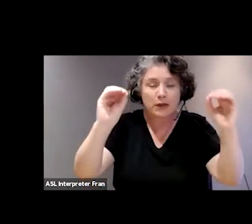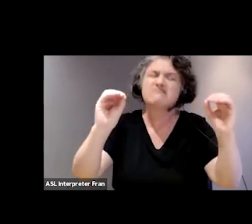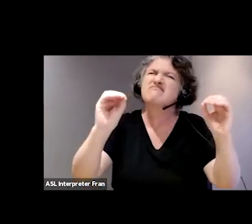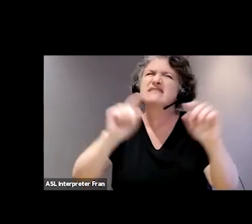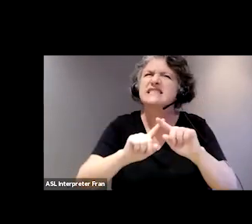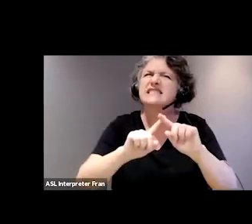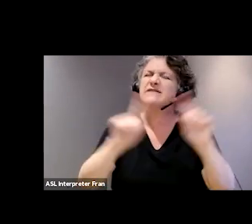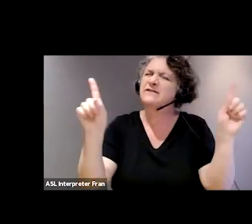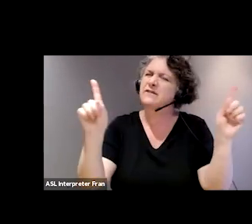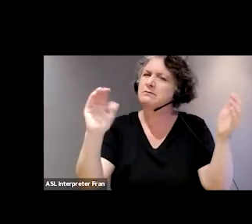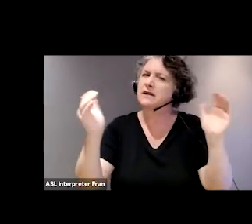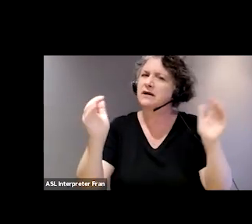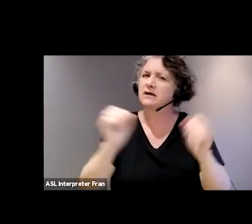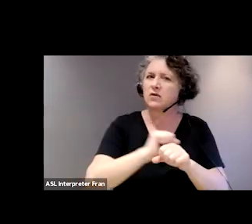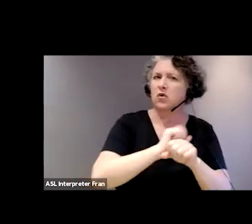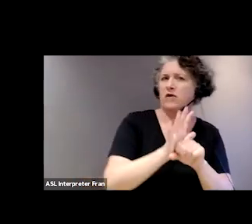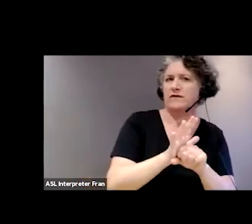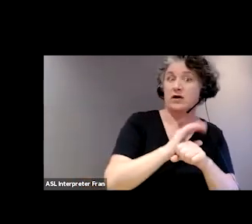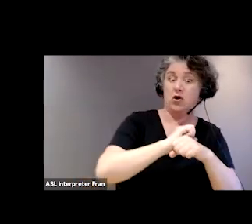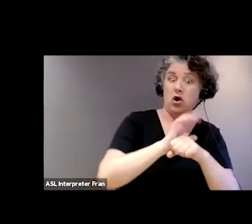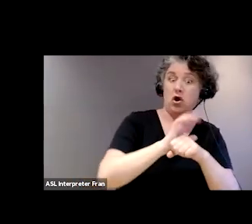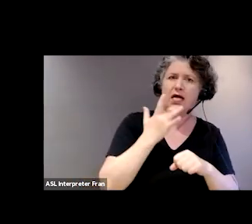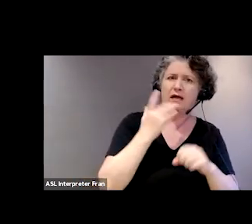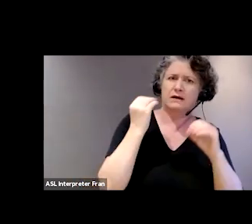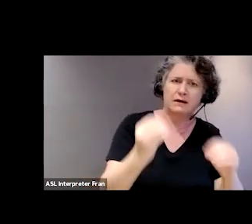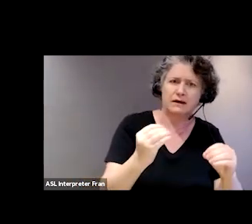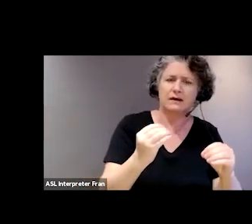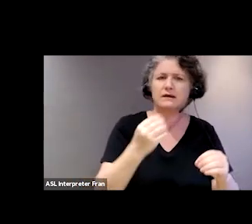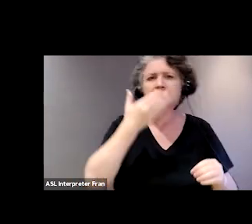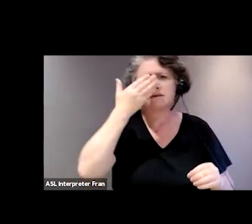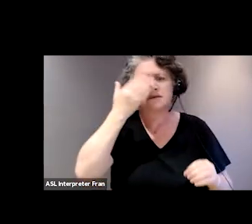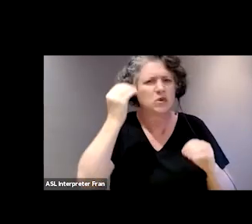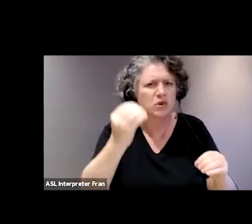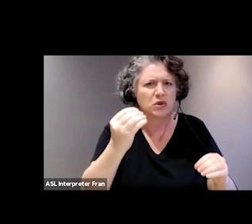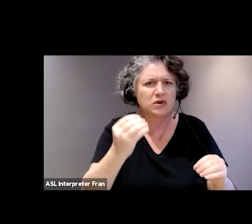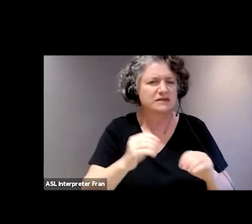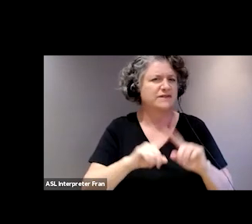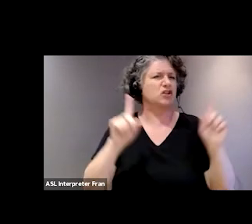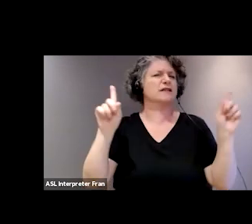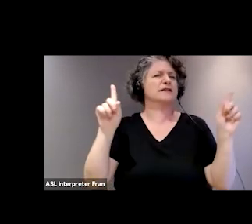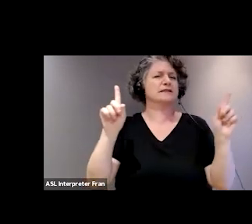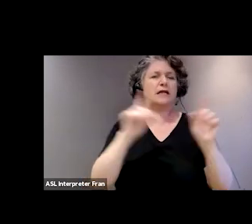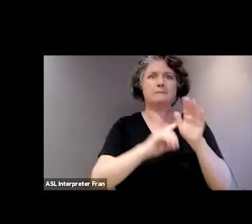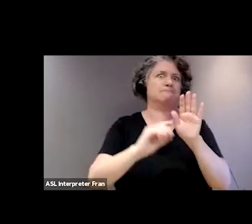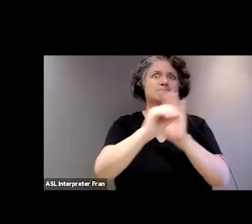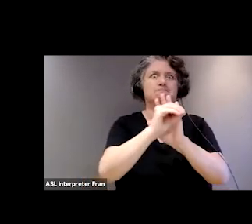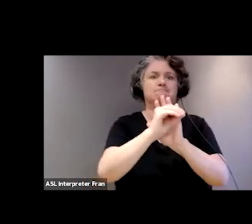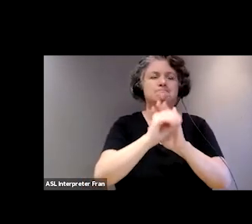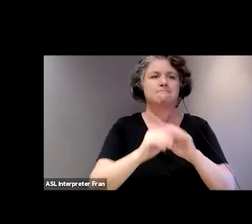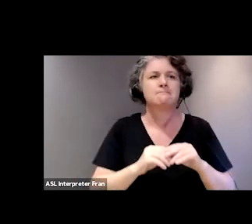health services. It really doesn't have a loss of taste or smell across all three, I mean that has been one of the main symptoms that we have